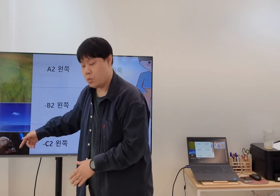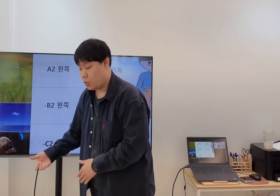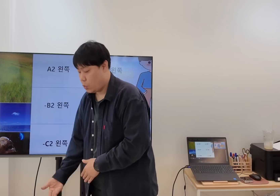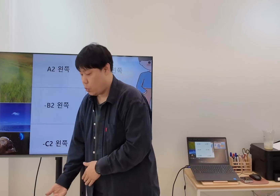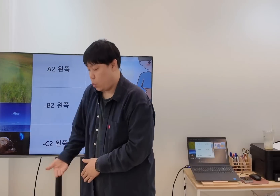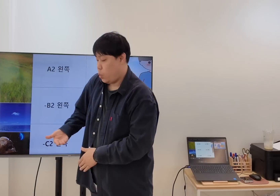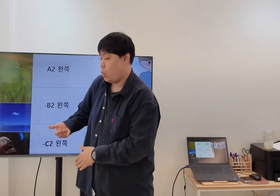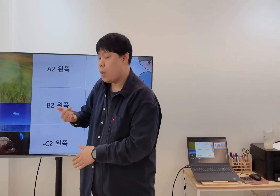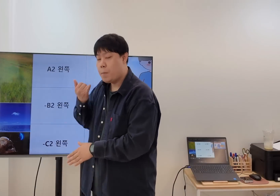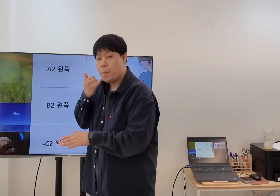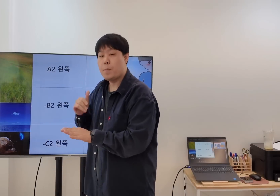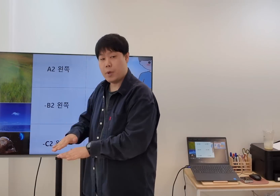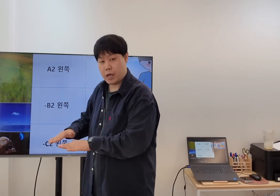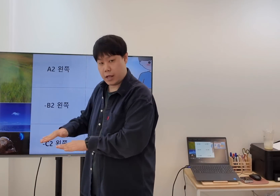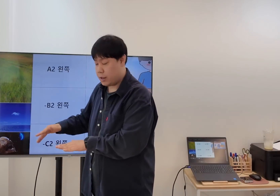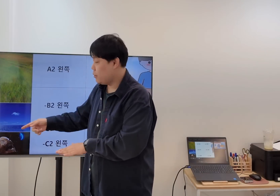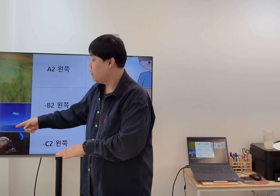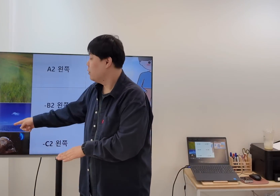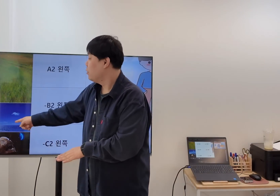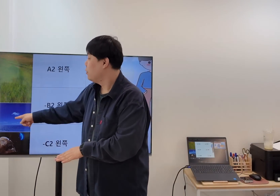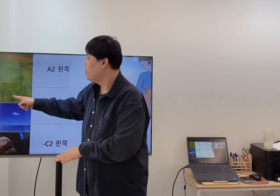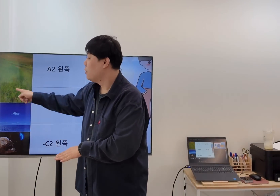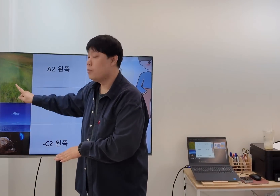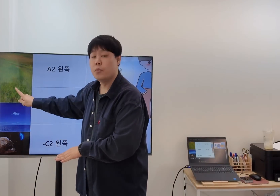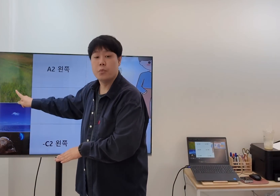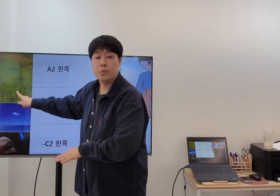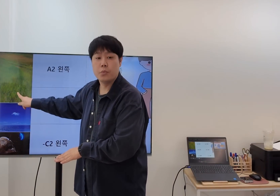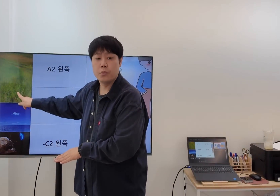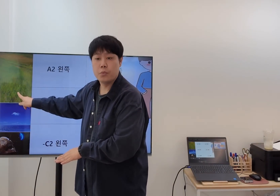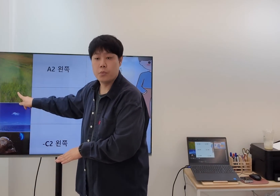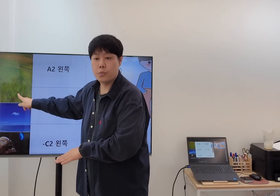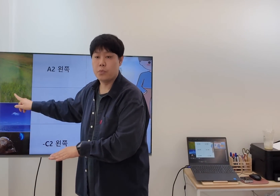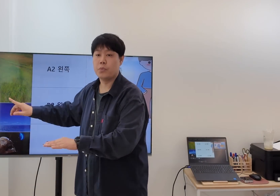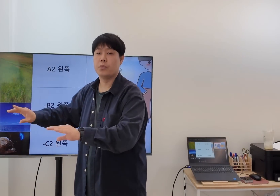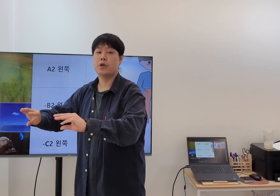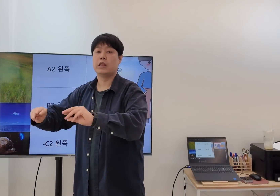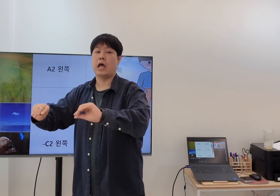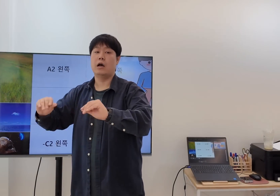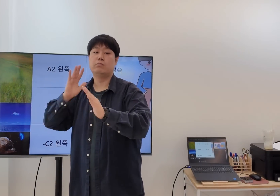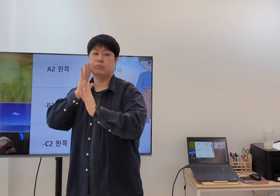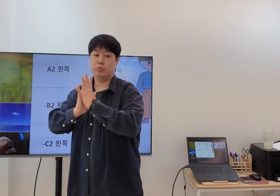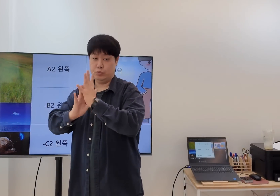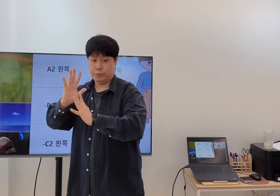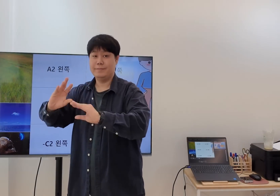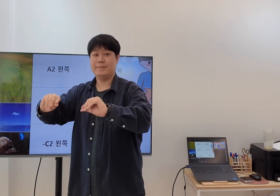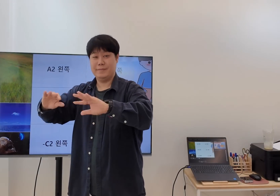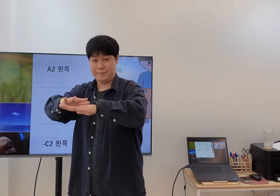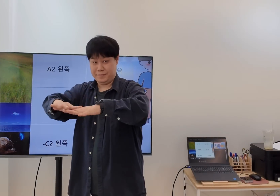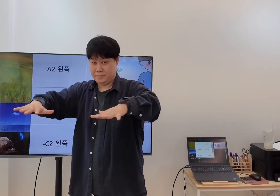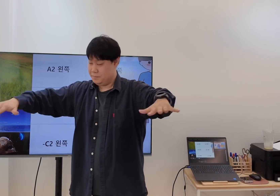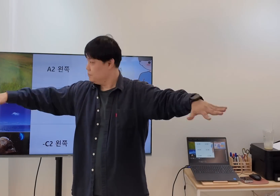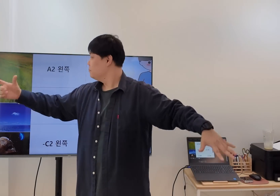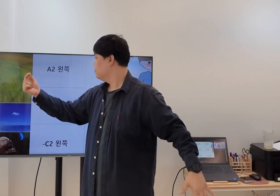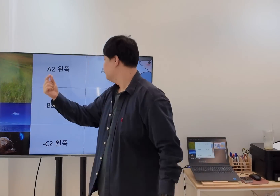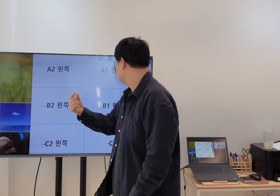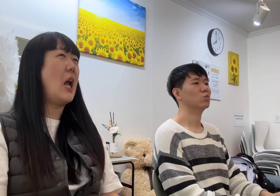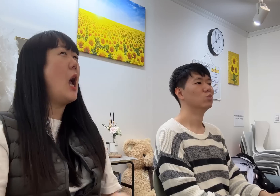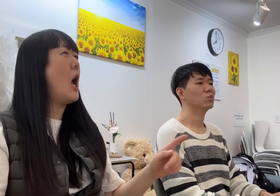above is the sea. What is this? It's land. It's land with grass.